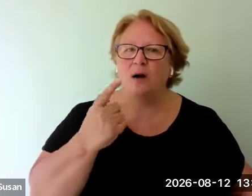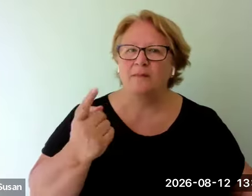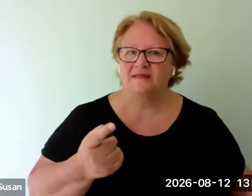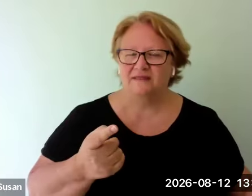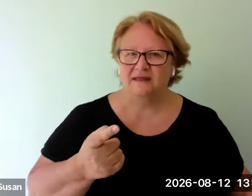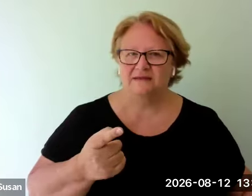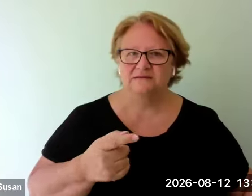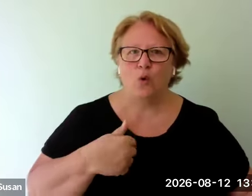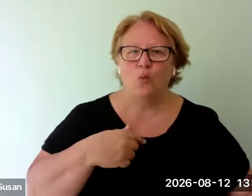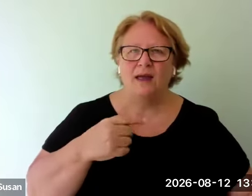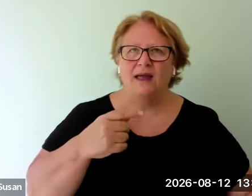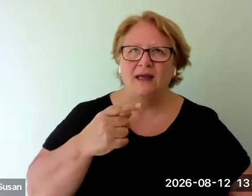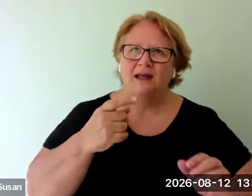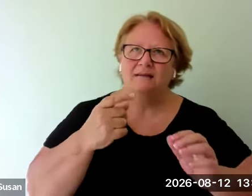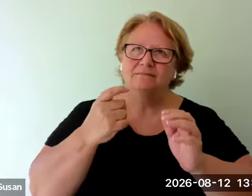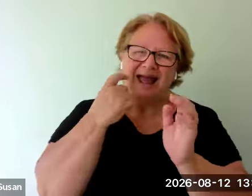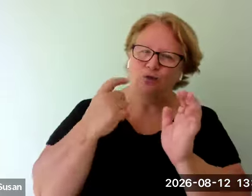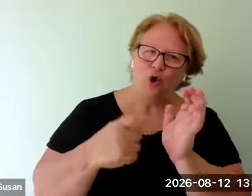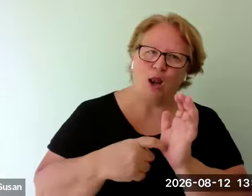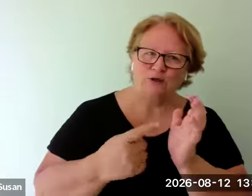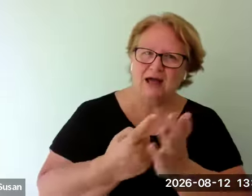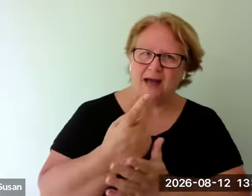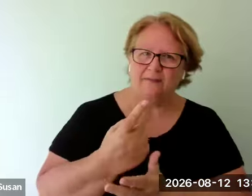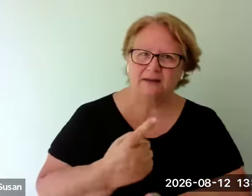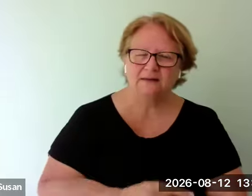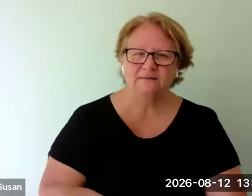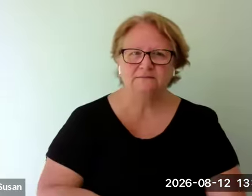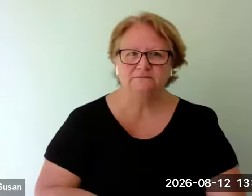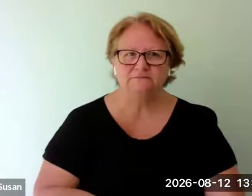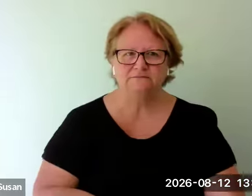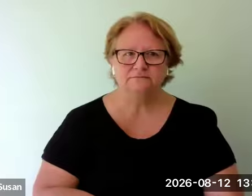give you a definitive answer on your specific eligibility.